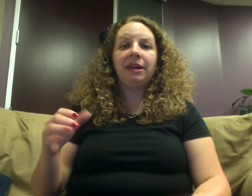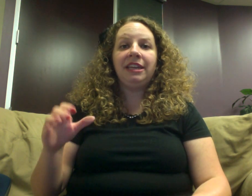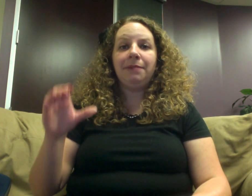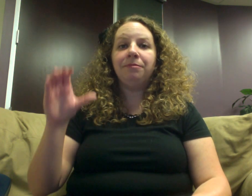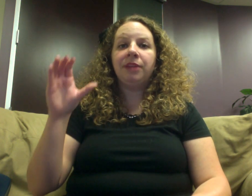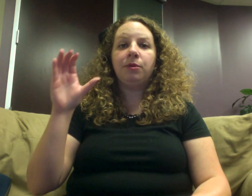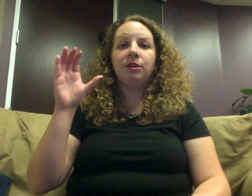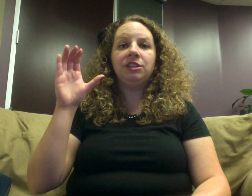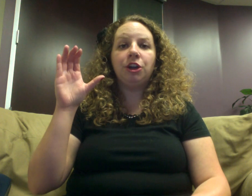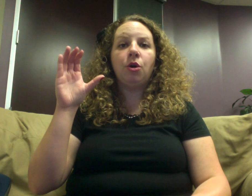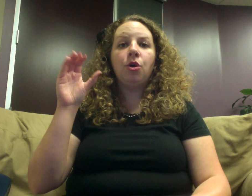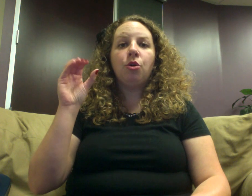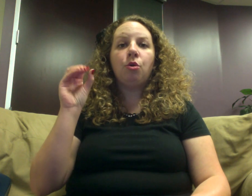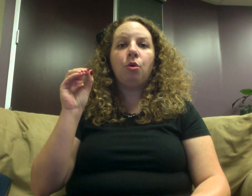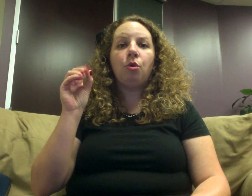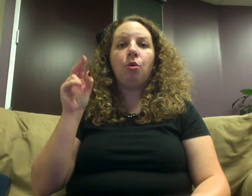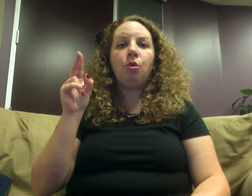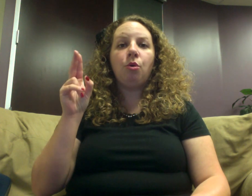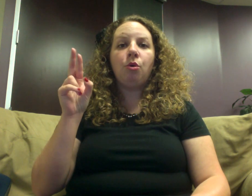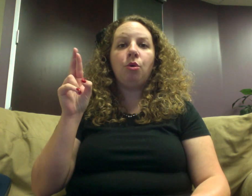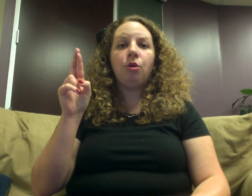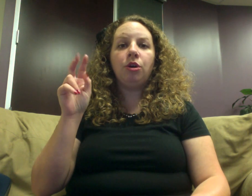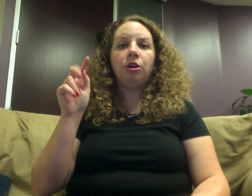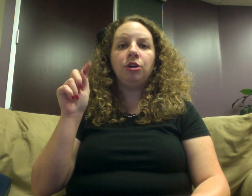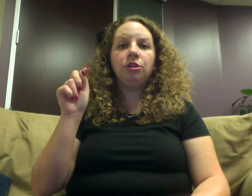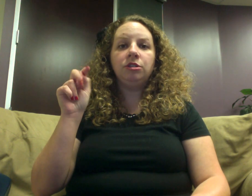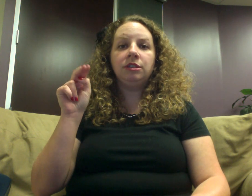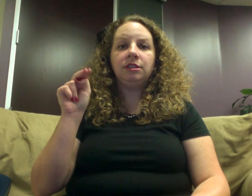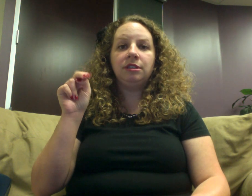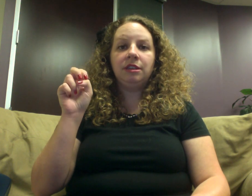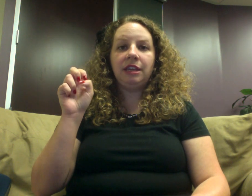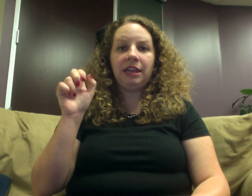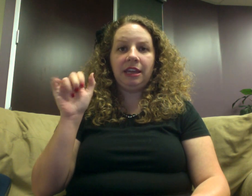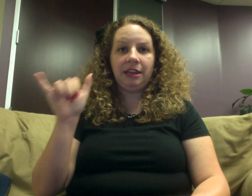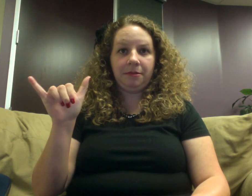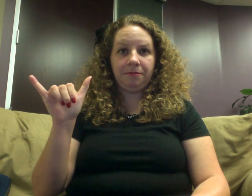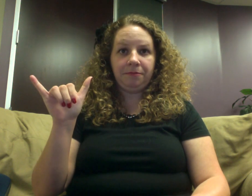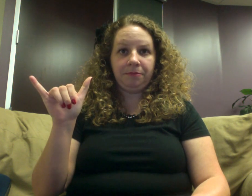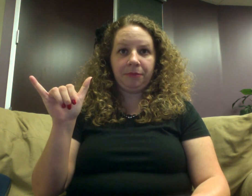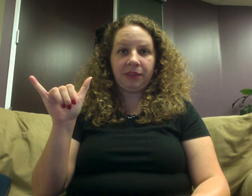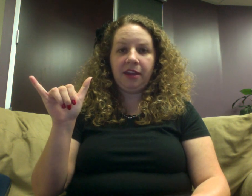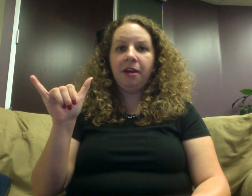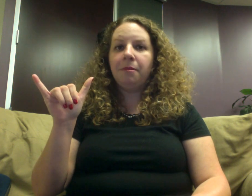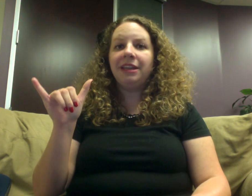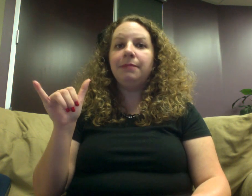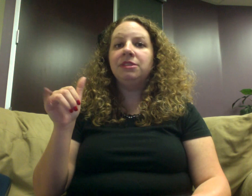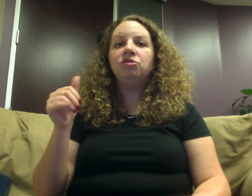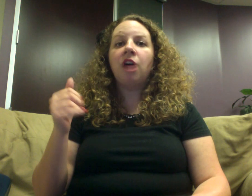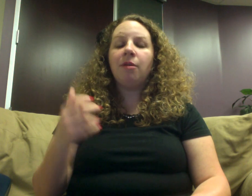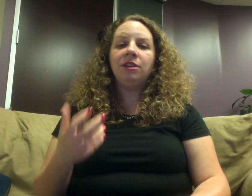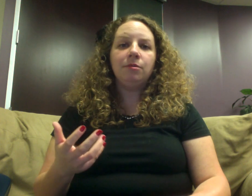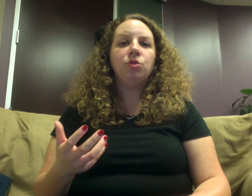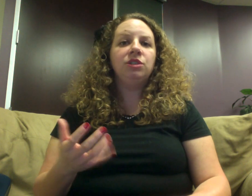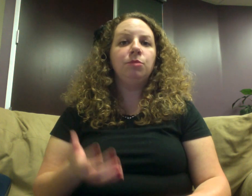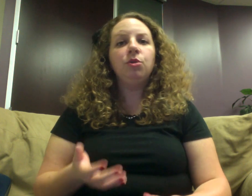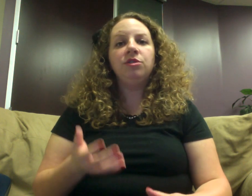my name, I'm going to go Cooouuuuurrrrttttttnnneeeyyyyy. Okay, my name is not one of the most smooth